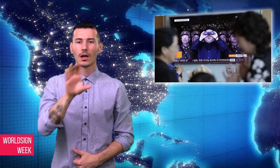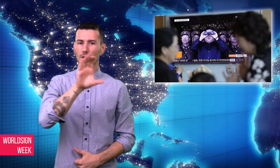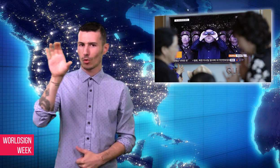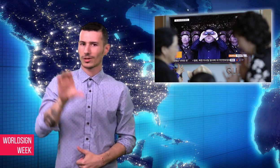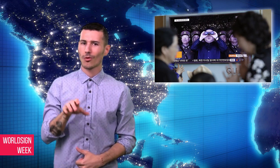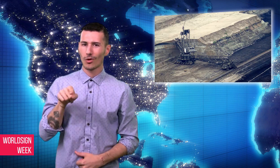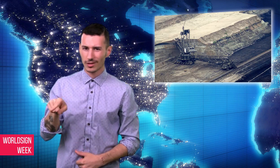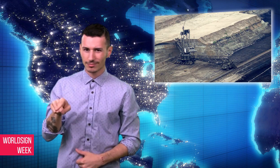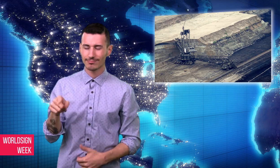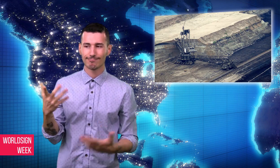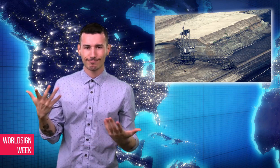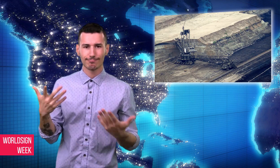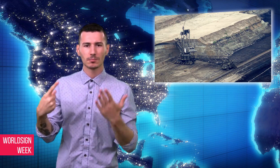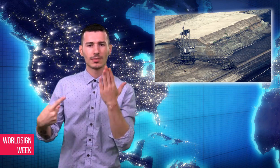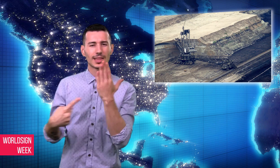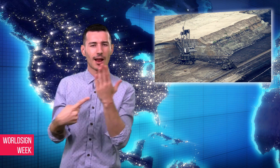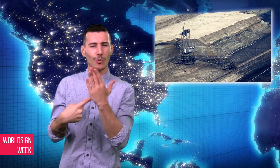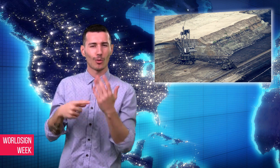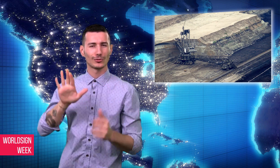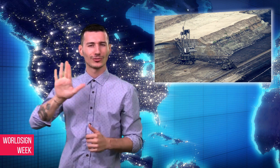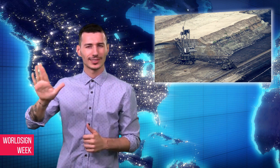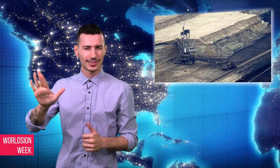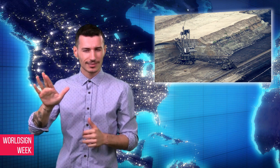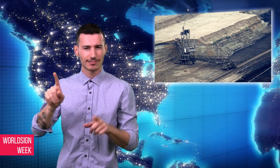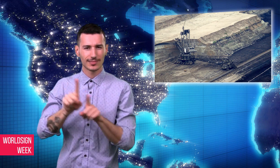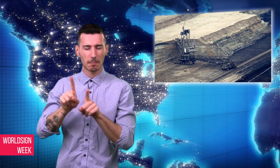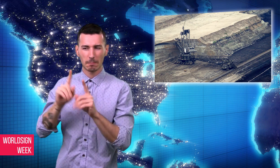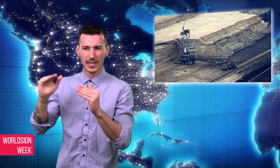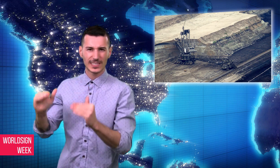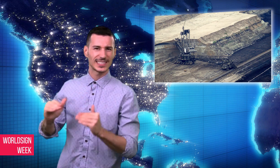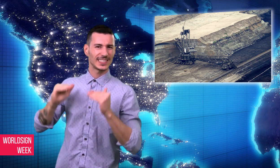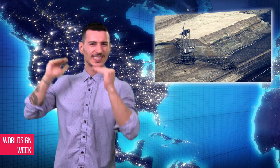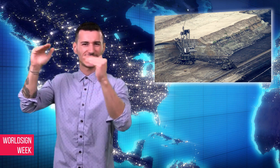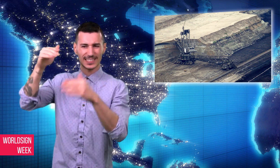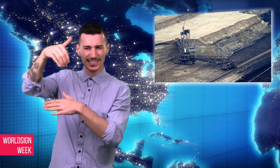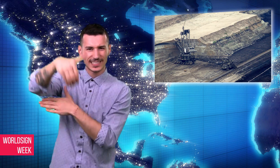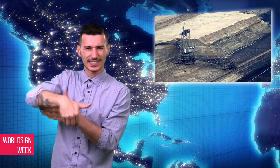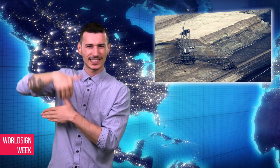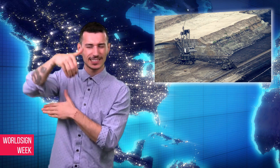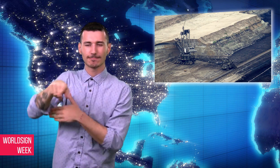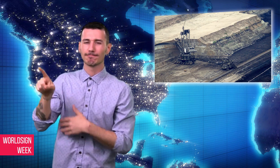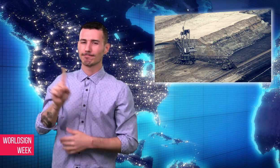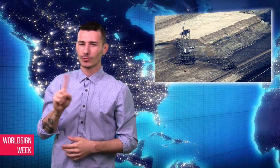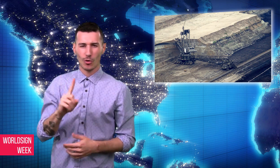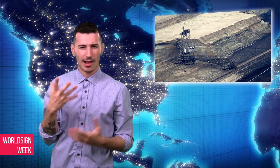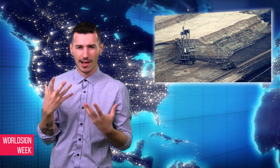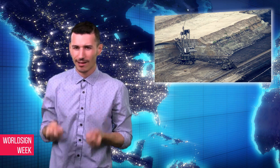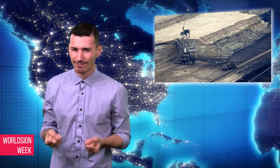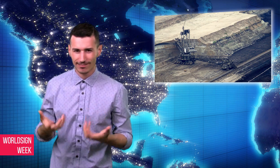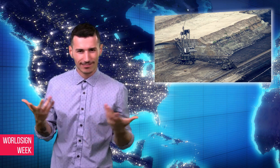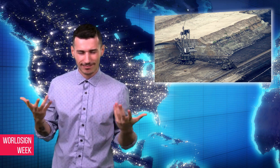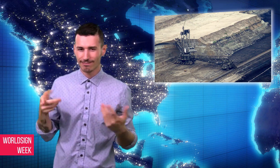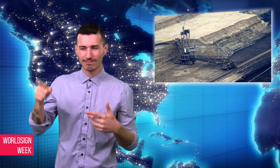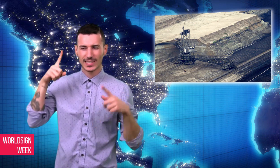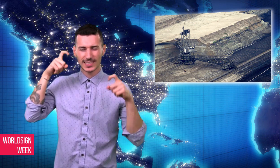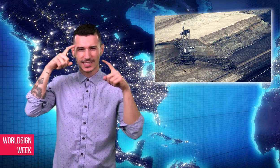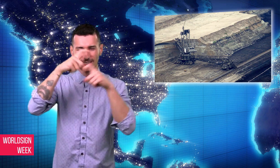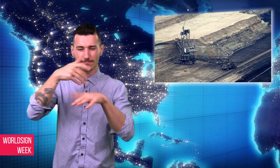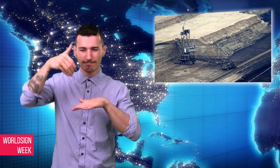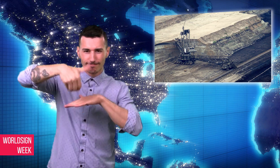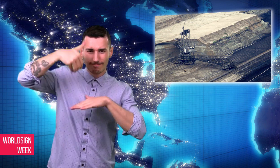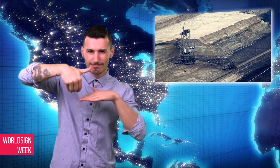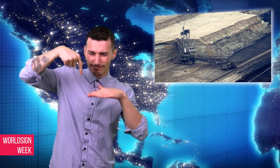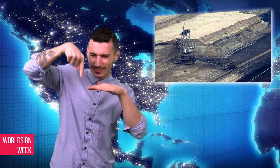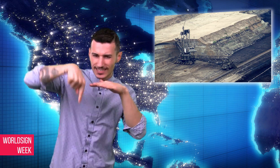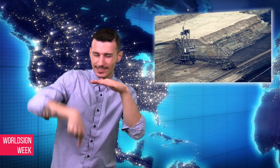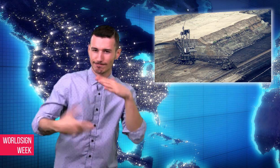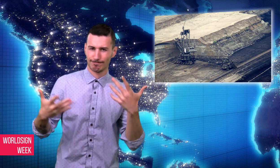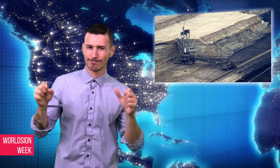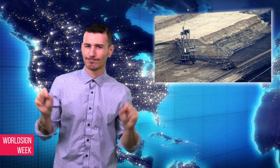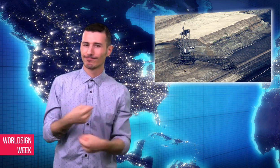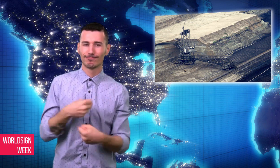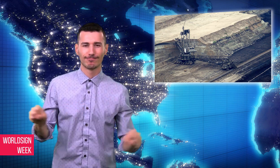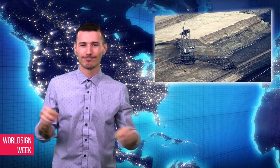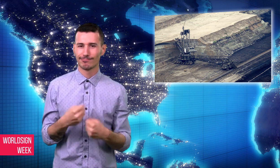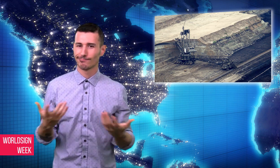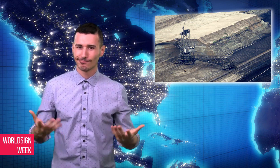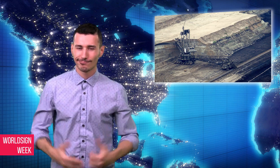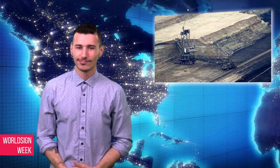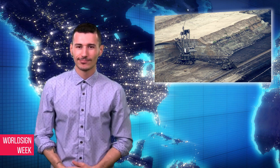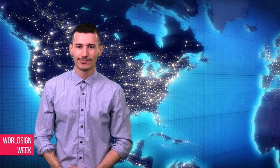it difficult to mine the minerals.